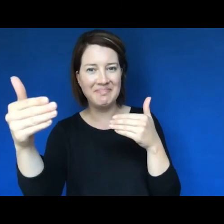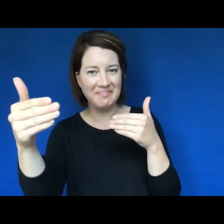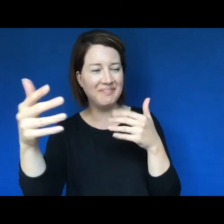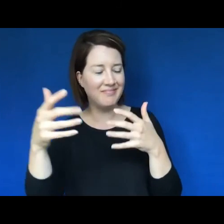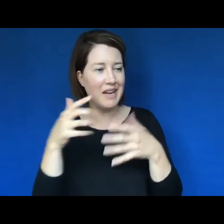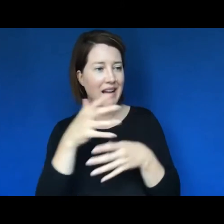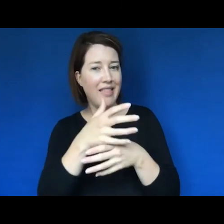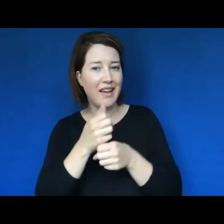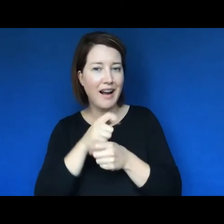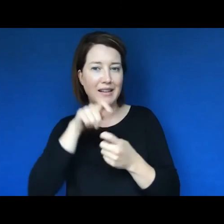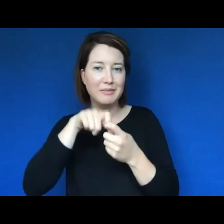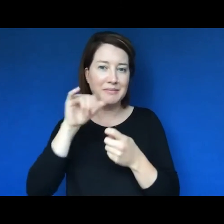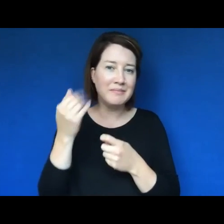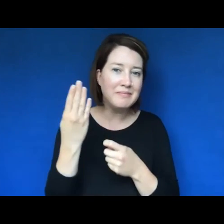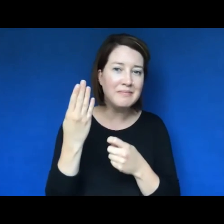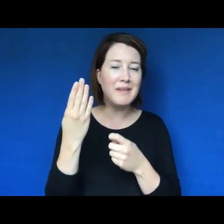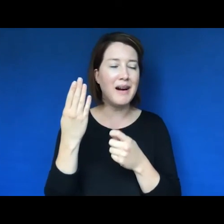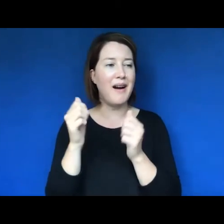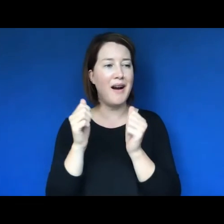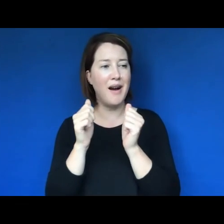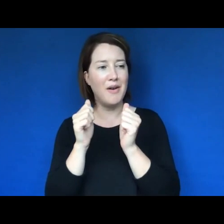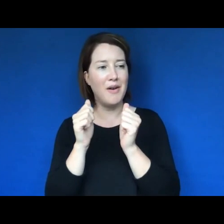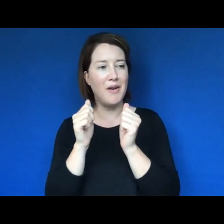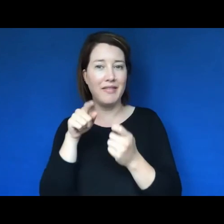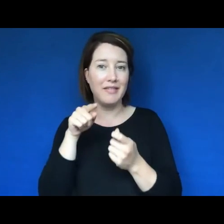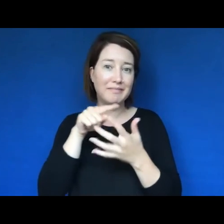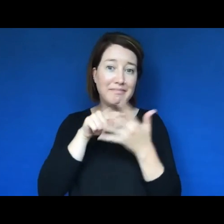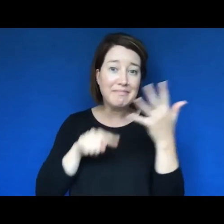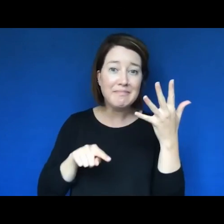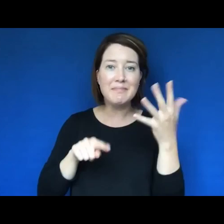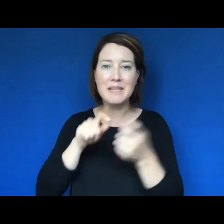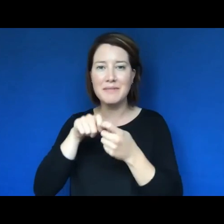of job doing this type of work, so going back that way.